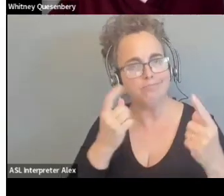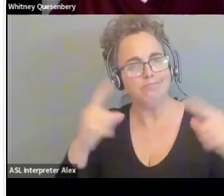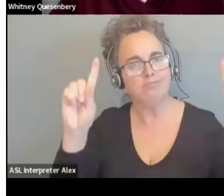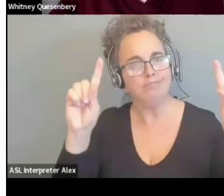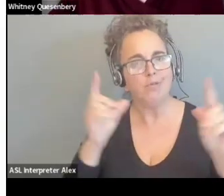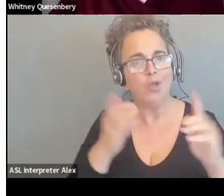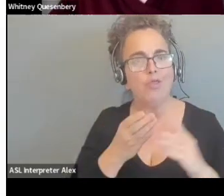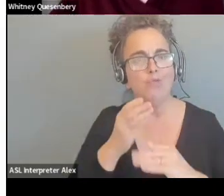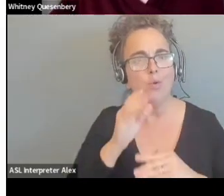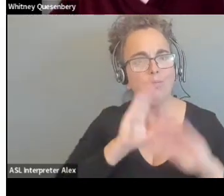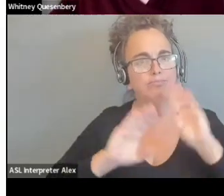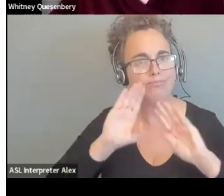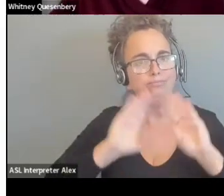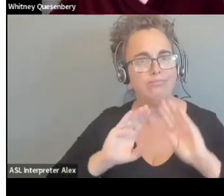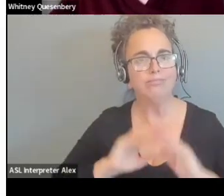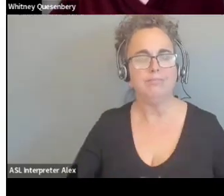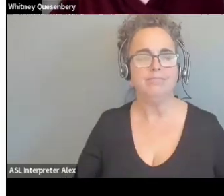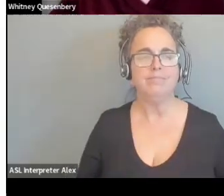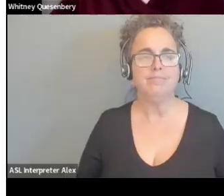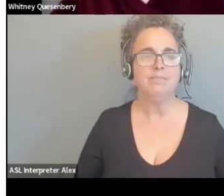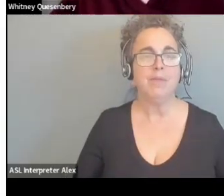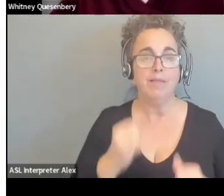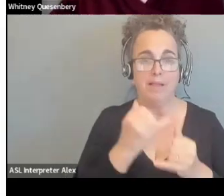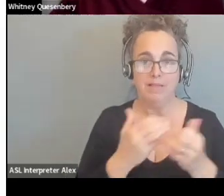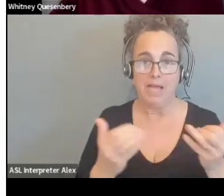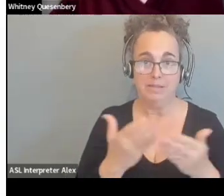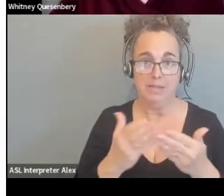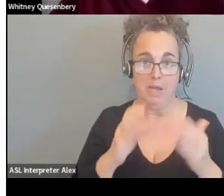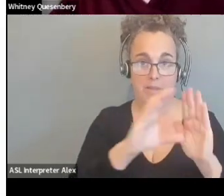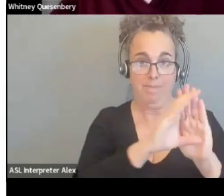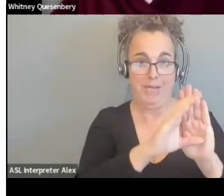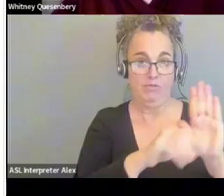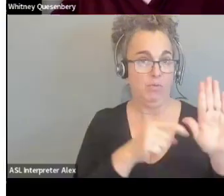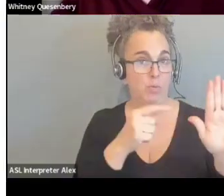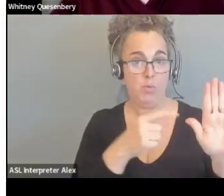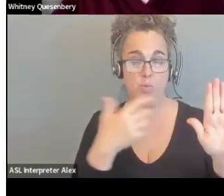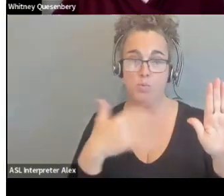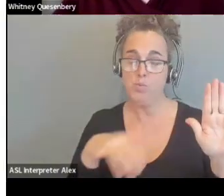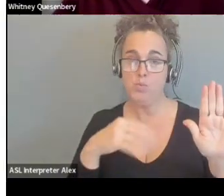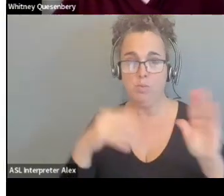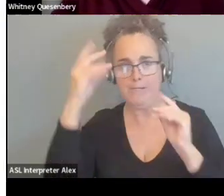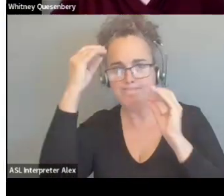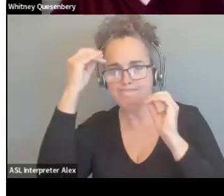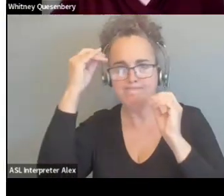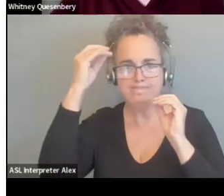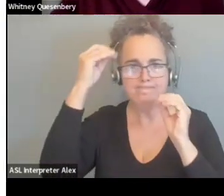The last thing I wanna talk about is the picture. We worked really hard on these. We started with sort of photographs of people,